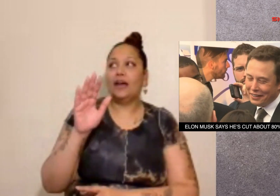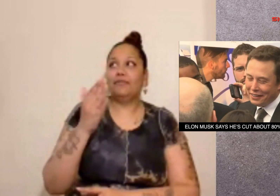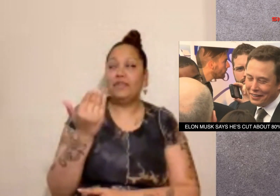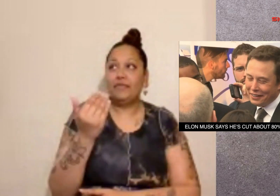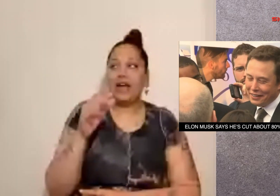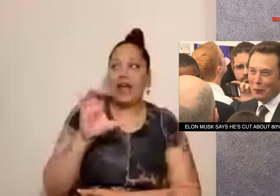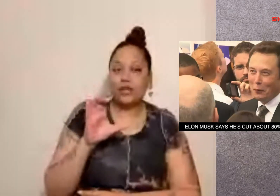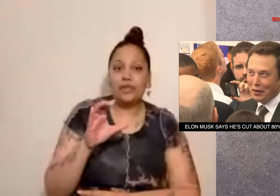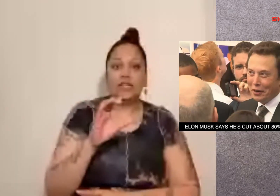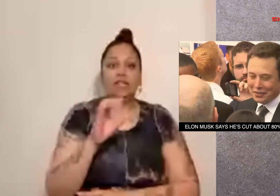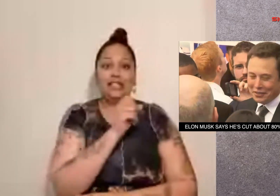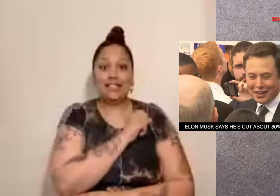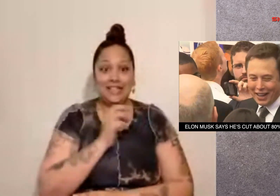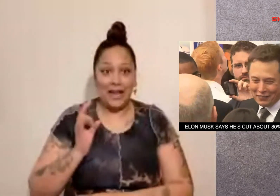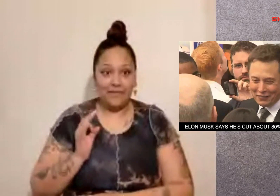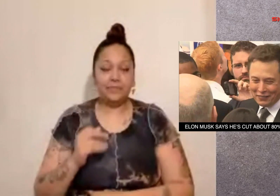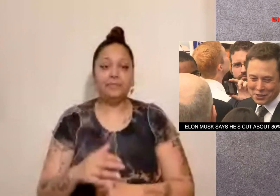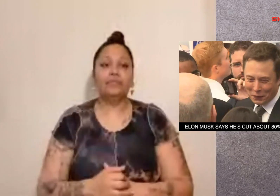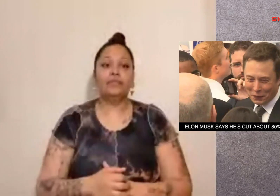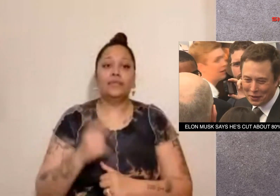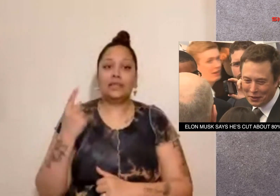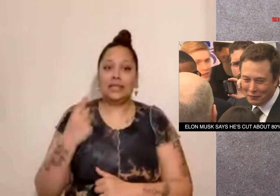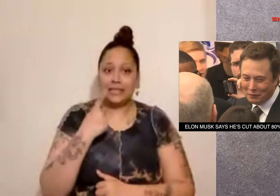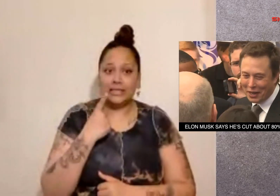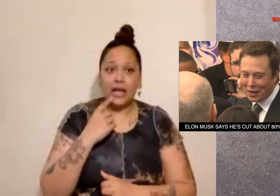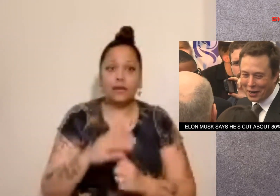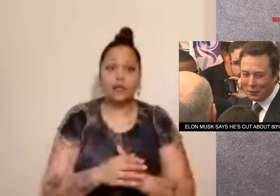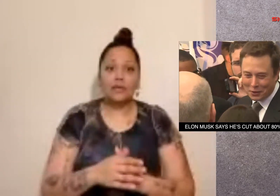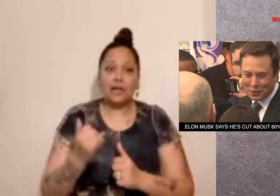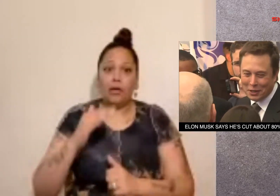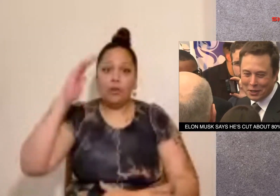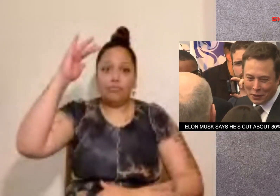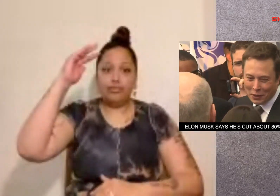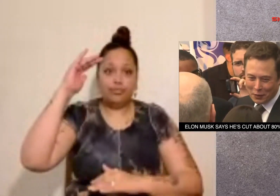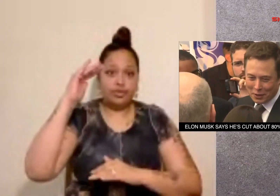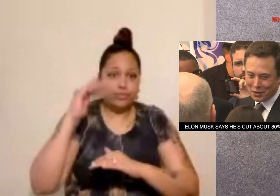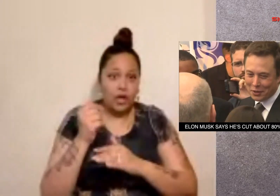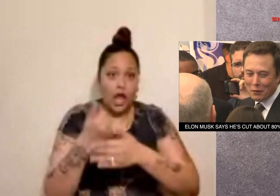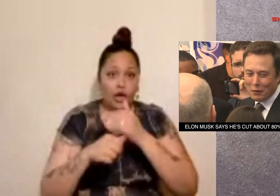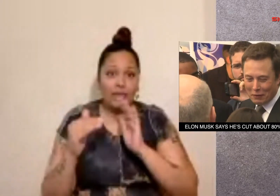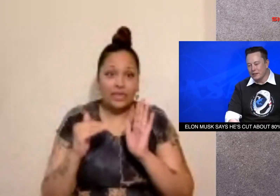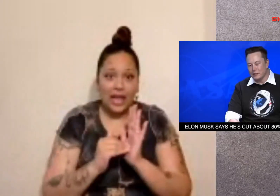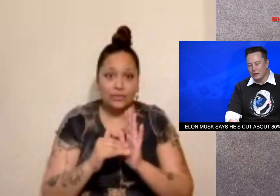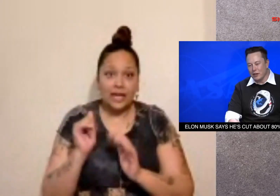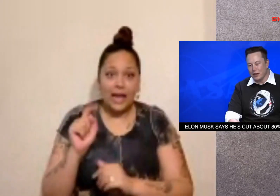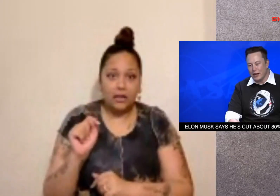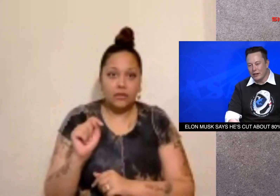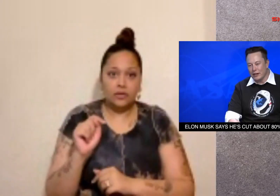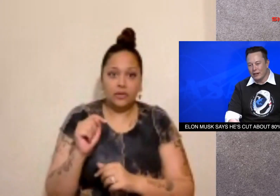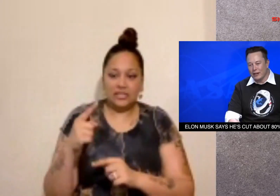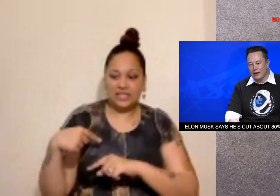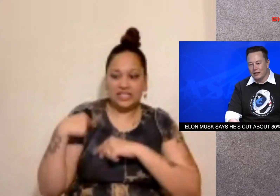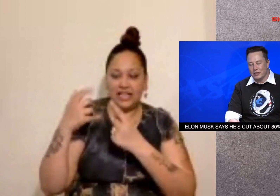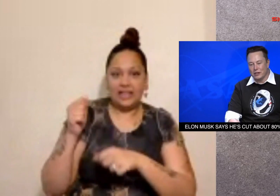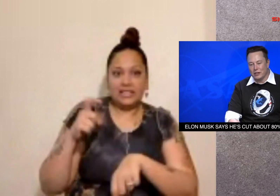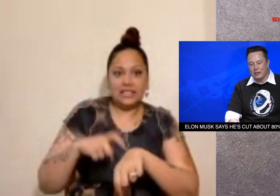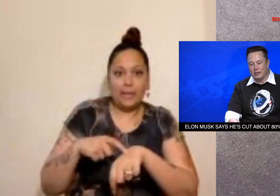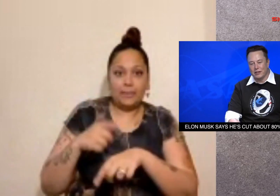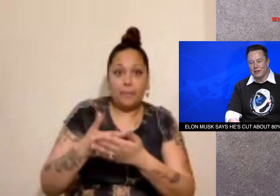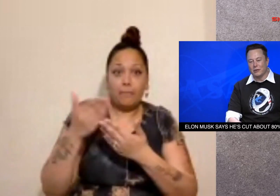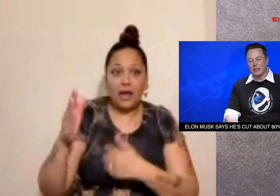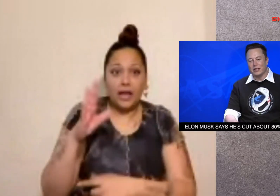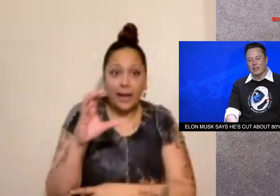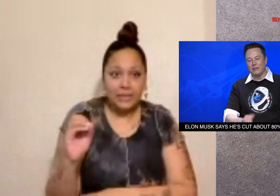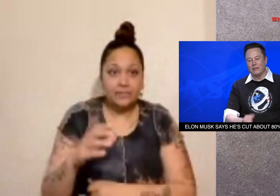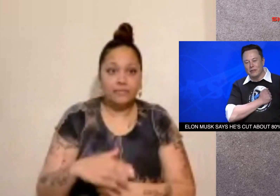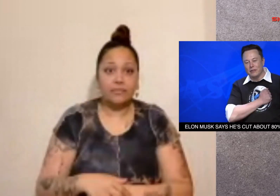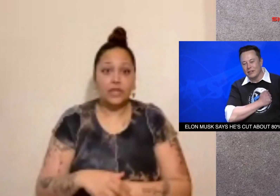has 1500 employees he said that's down from under 8000 at the time he bought the company